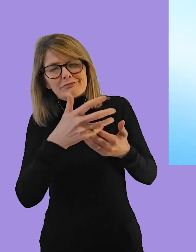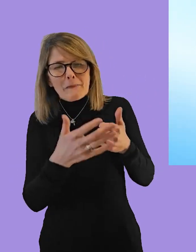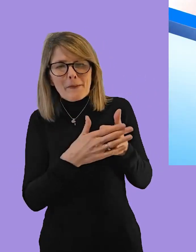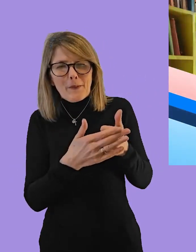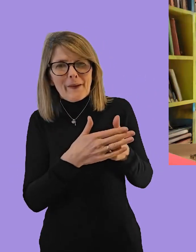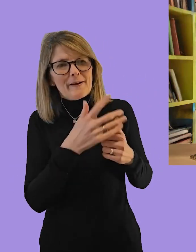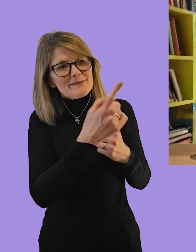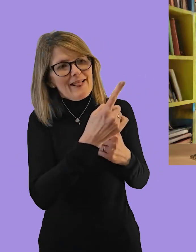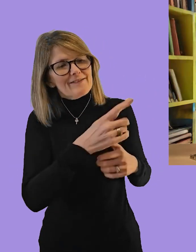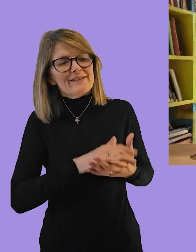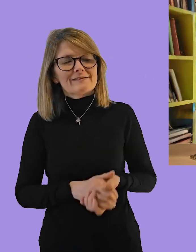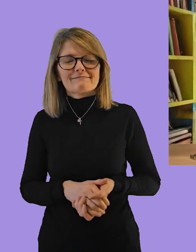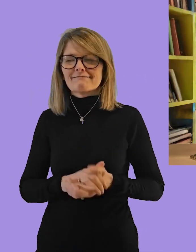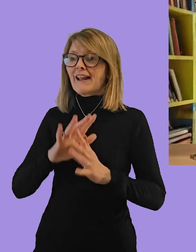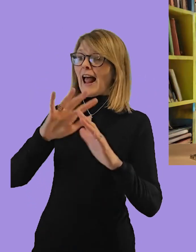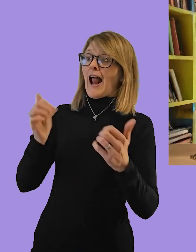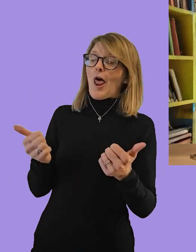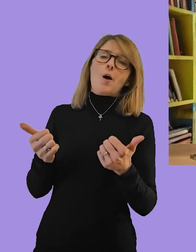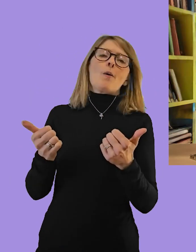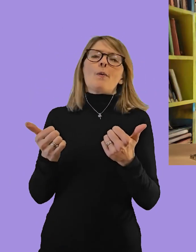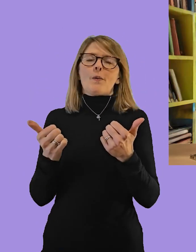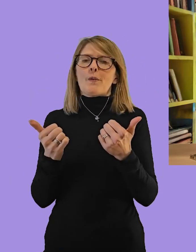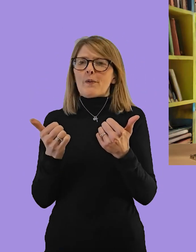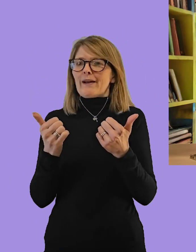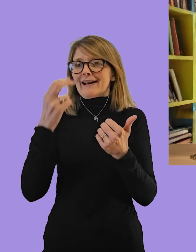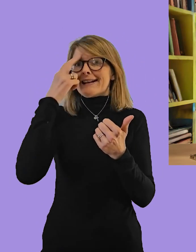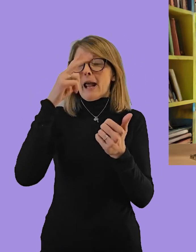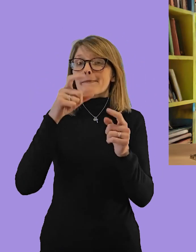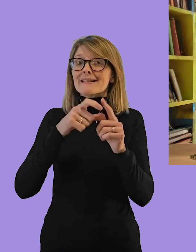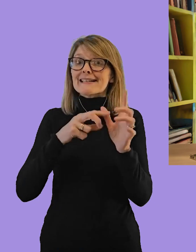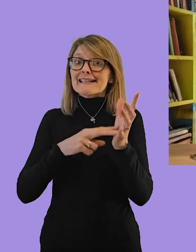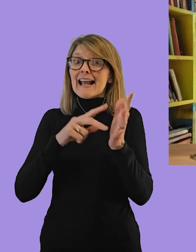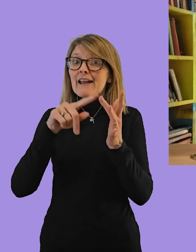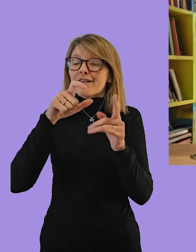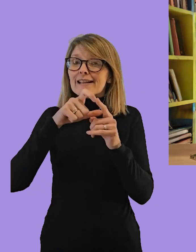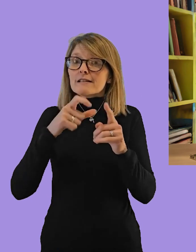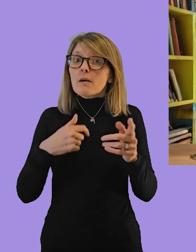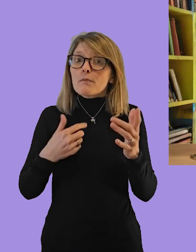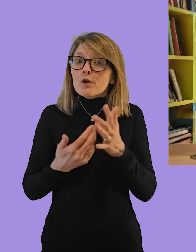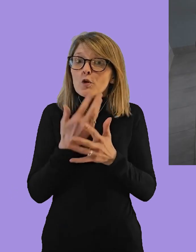Hello, One Place East viewers. My name is David, and I'm the new Befriending and Volunteer Coordinator.